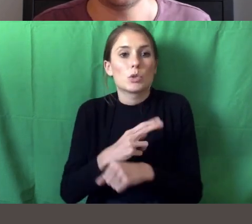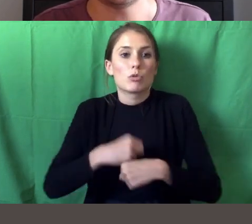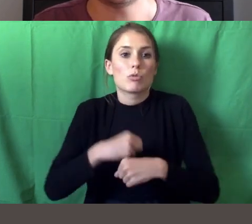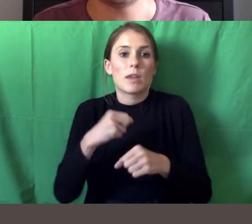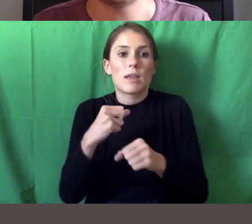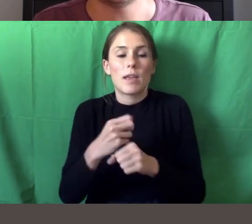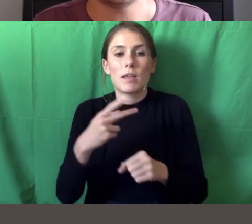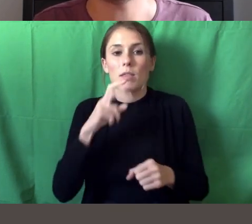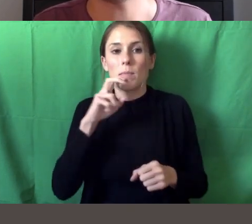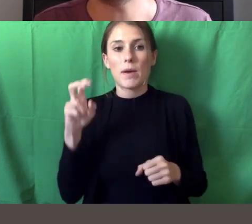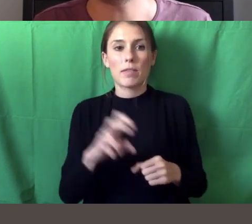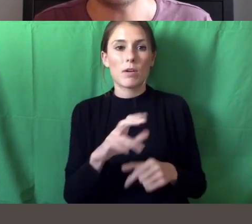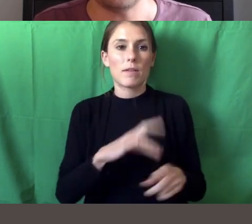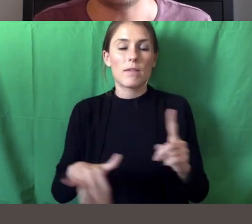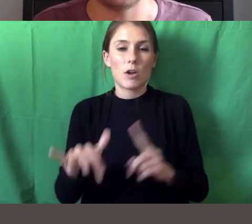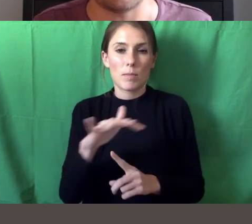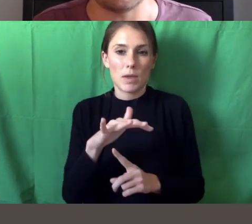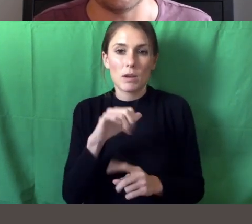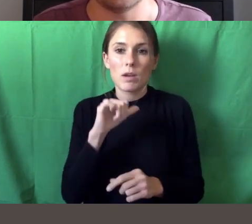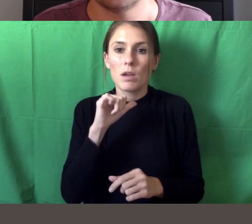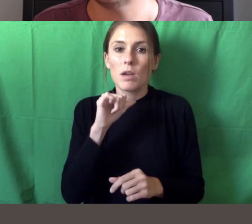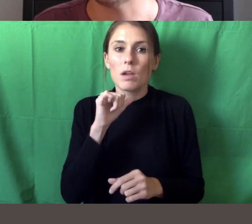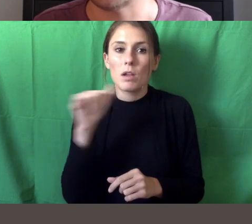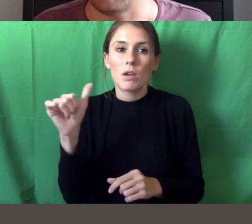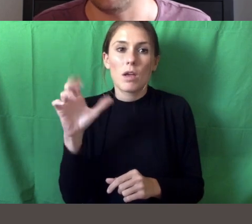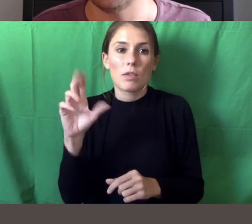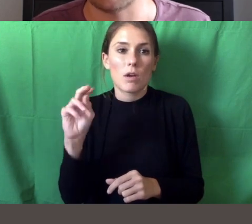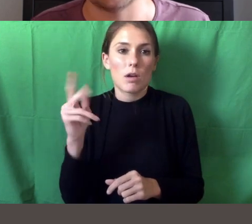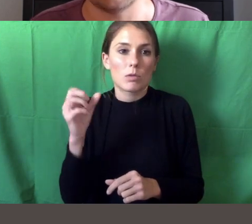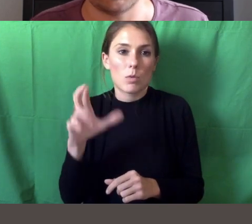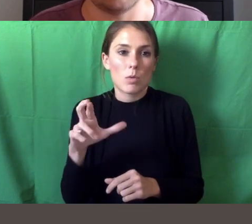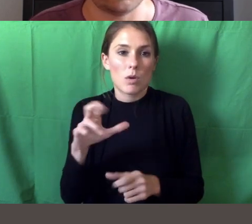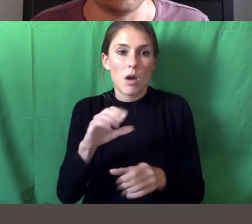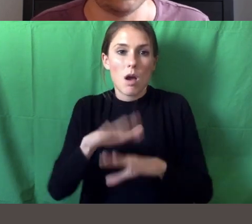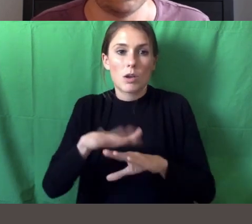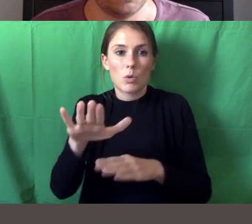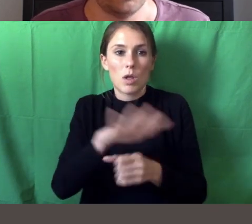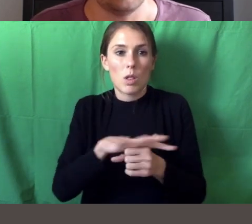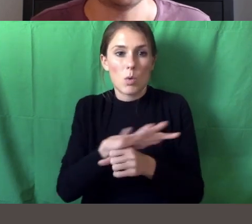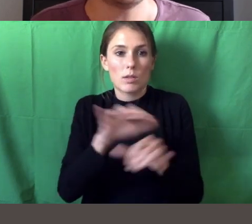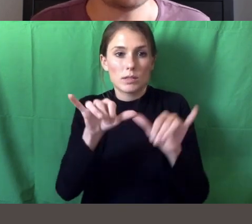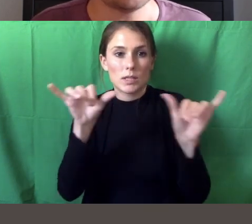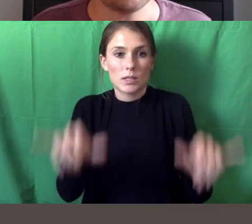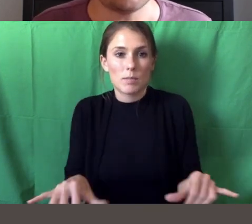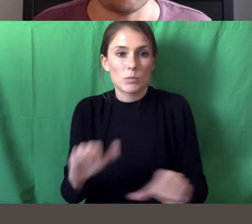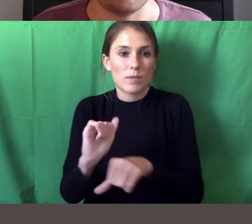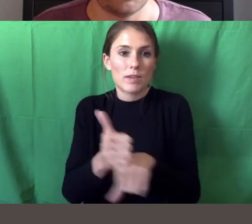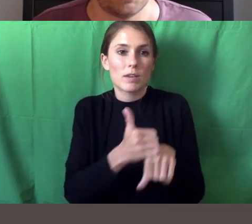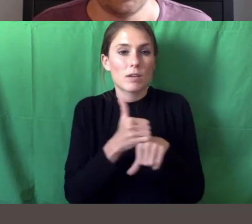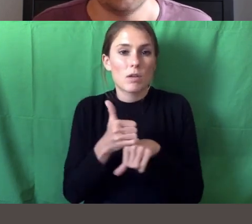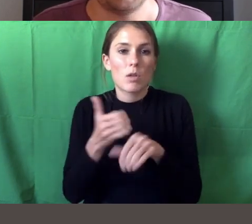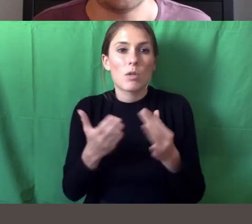assumptions. It is used to create a Python environment, not a conda or a Docker environment